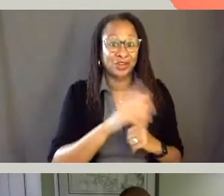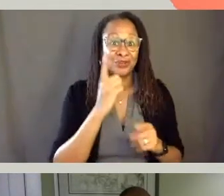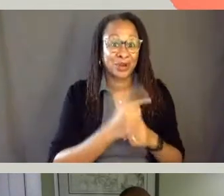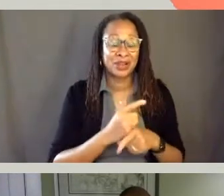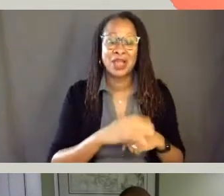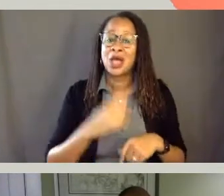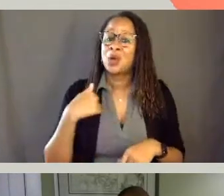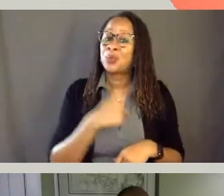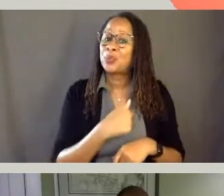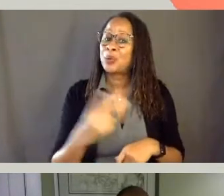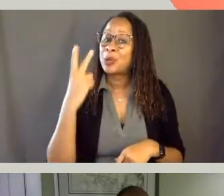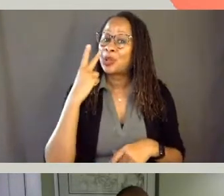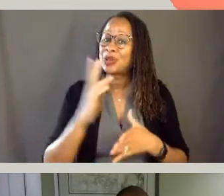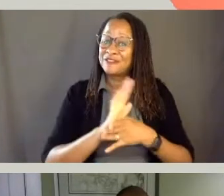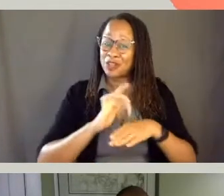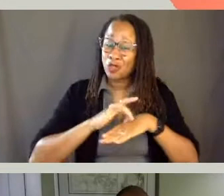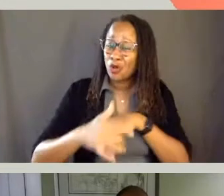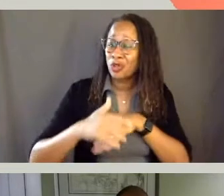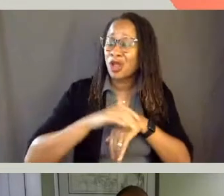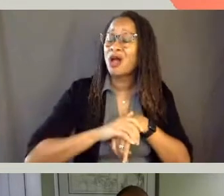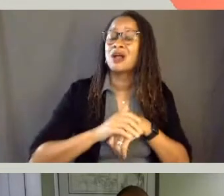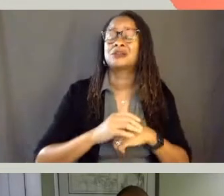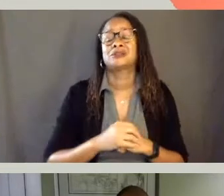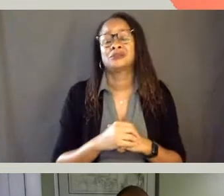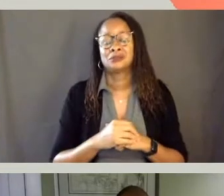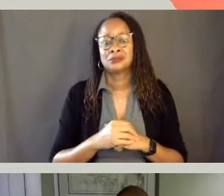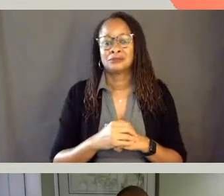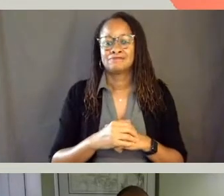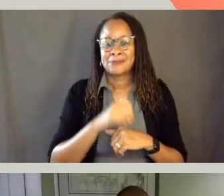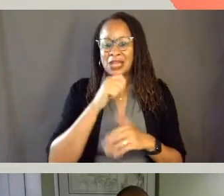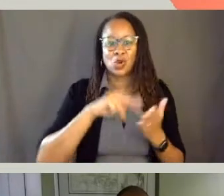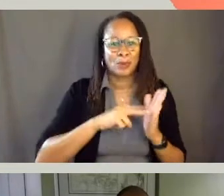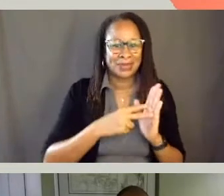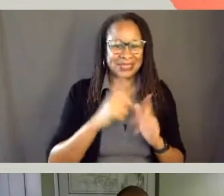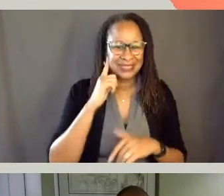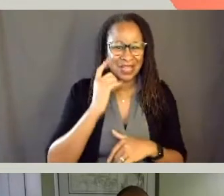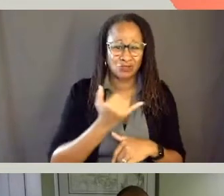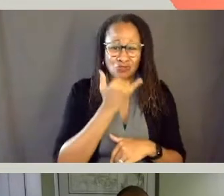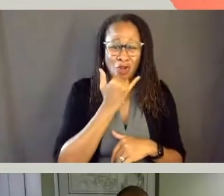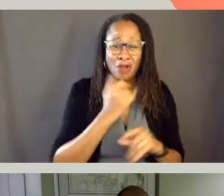So we were looking at the film early on and I don't mean this to sound wrong but like